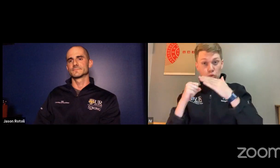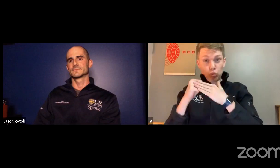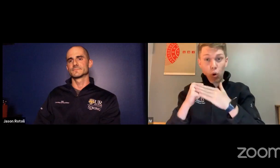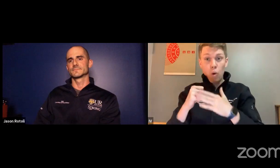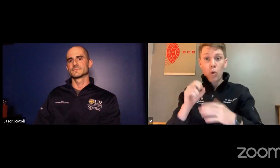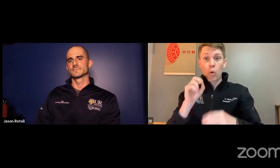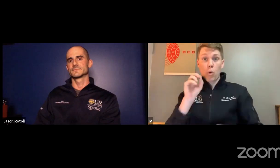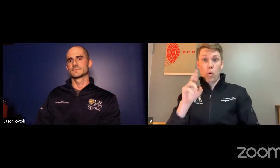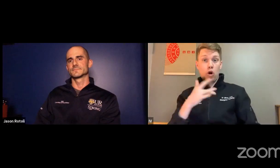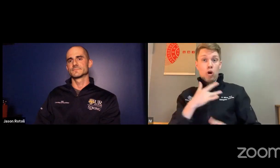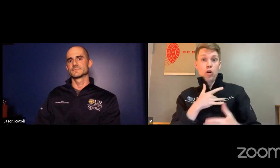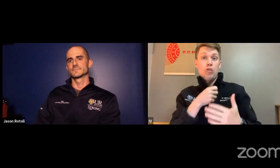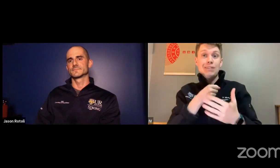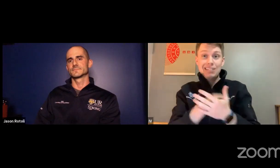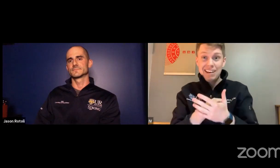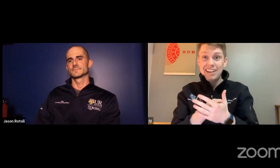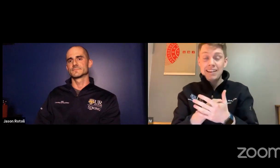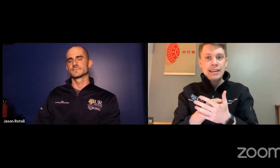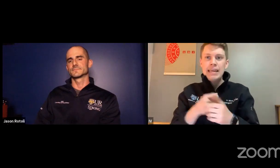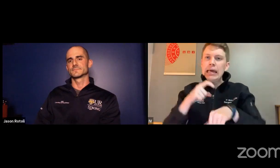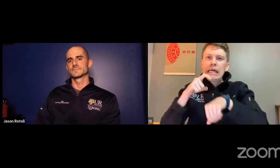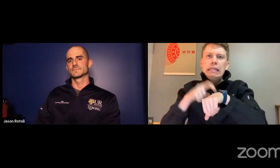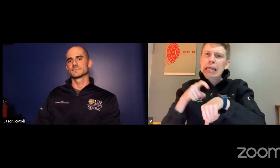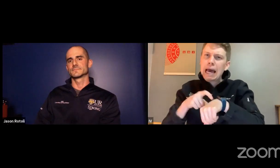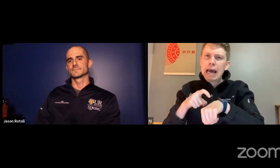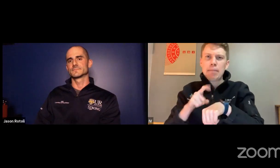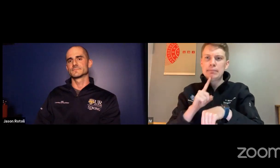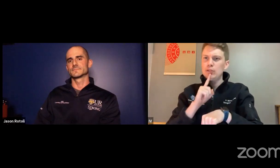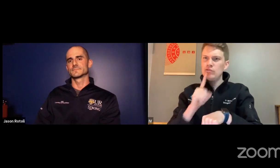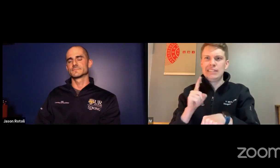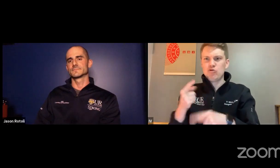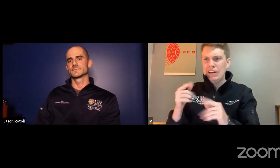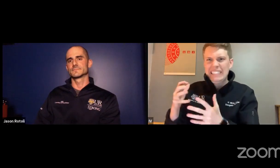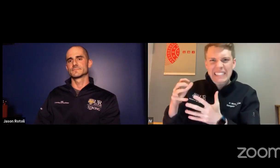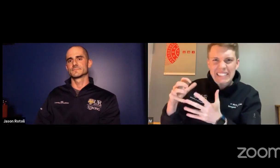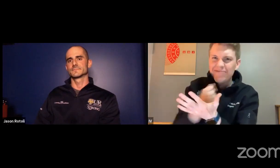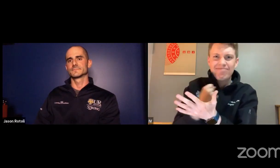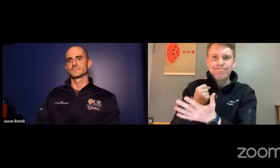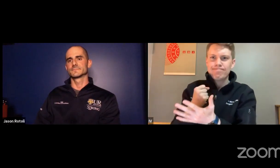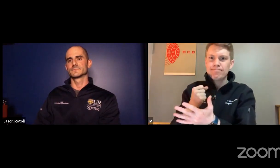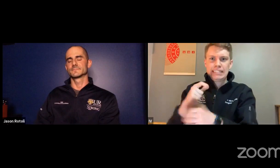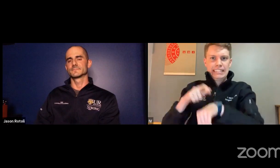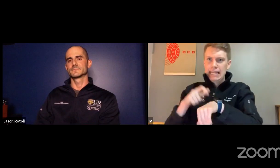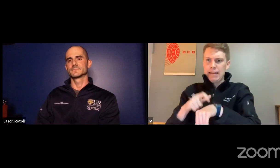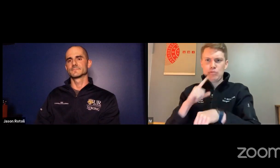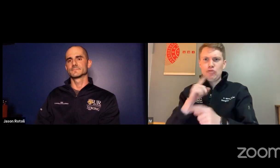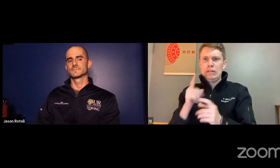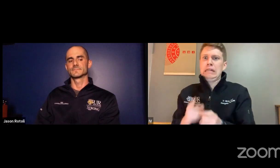about stroke. And let's talk about how chest pain and stroke, if they are